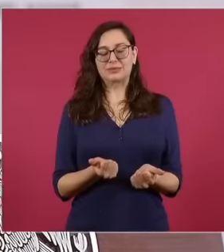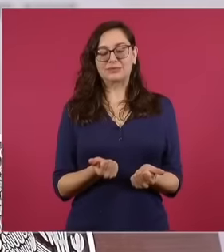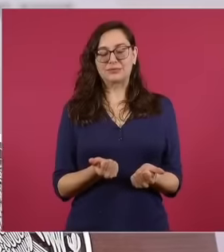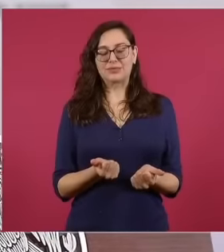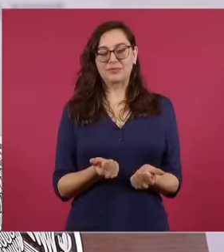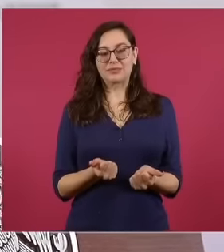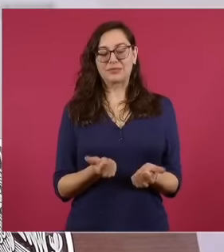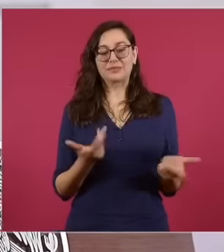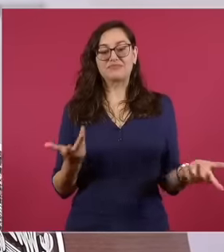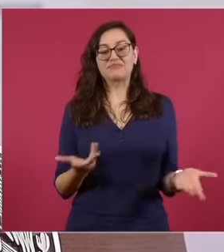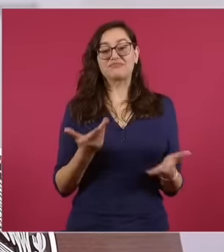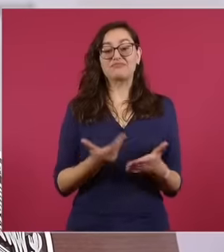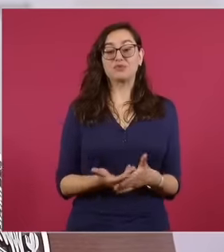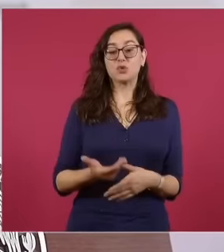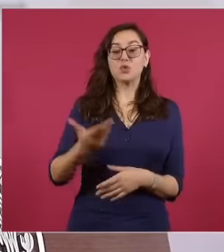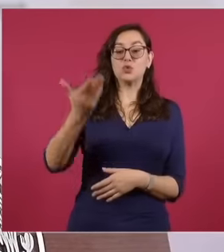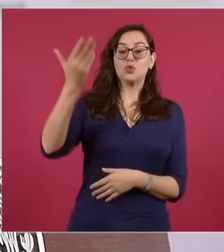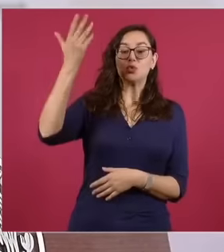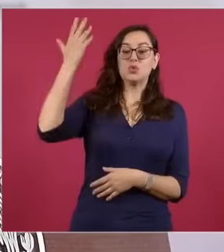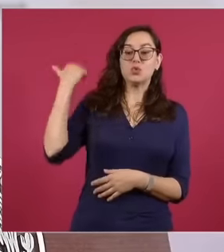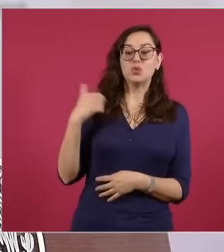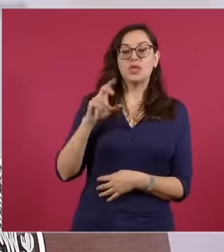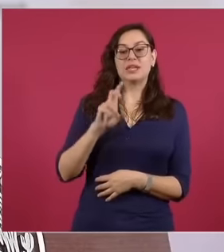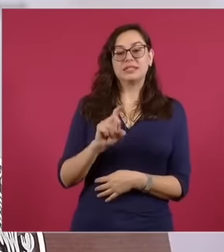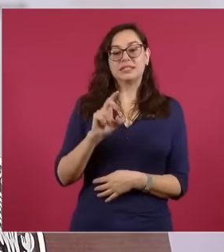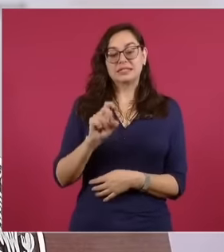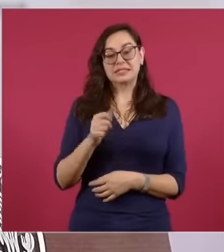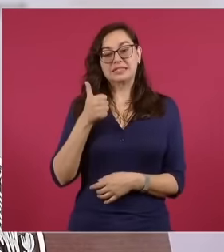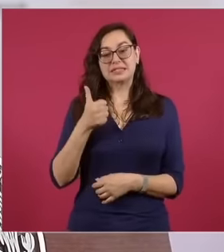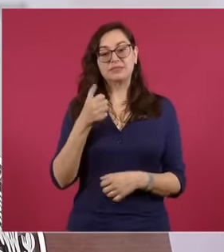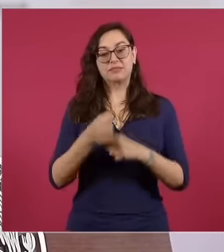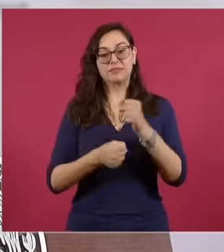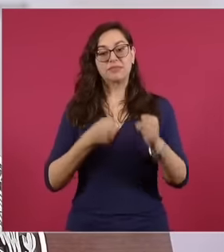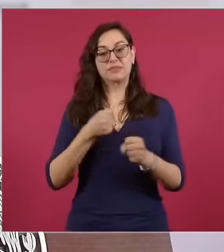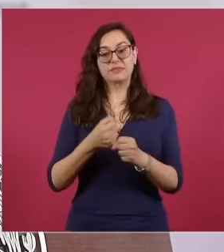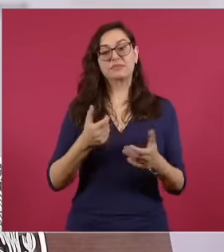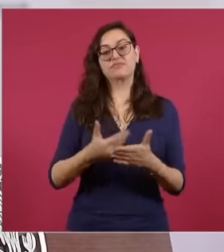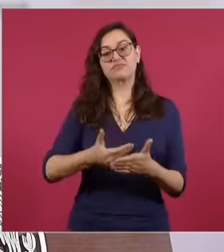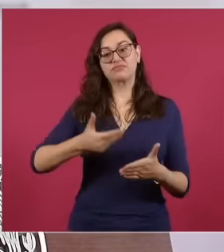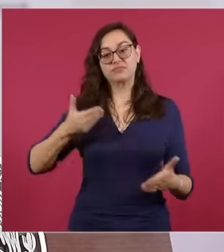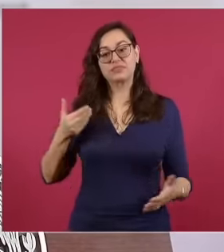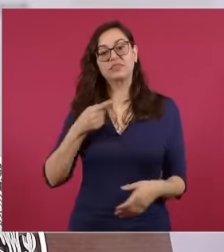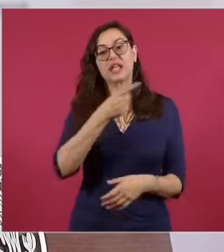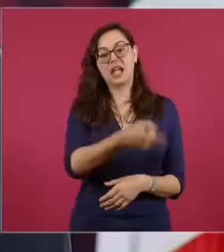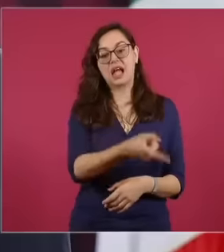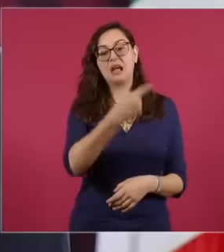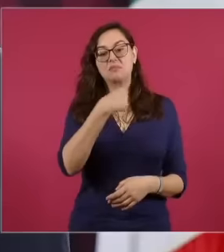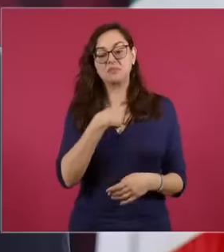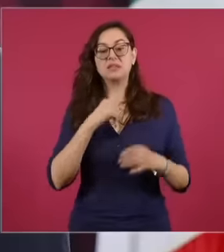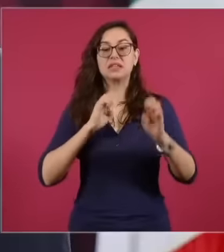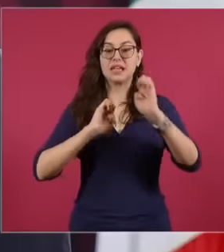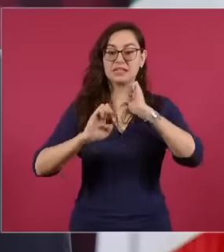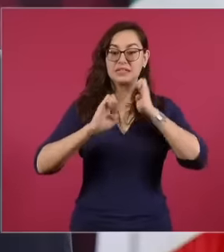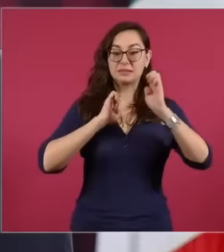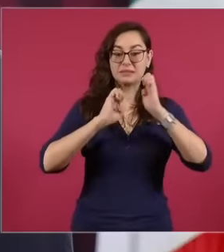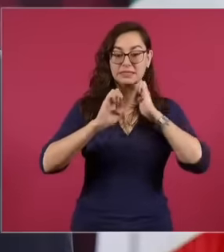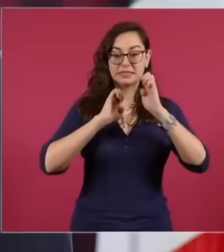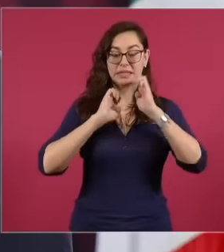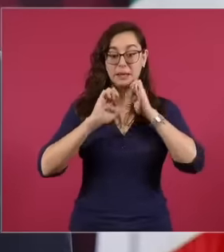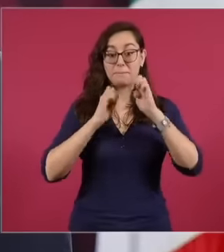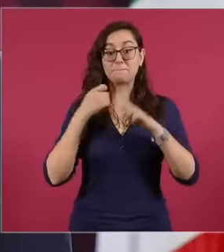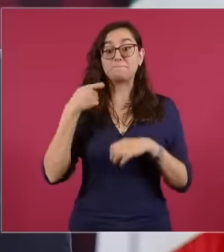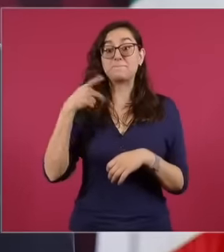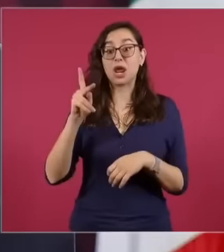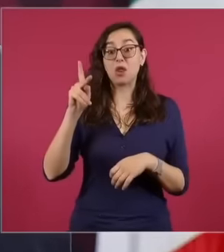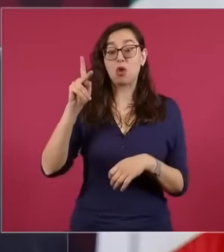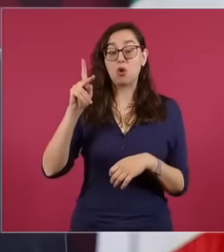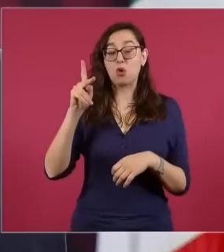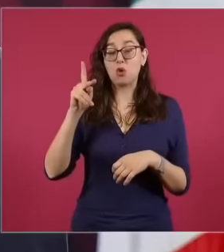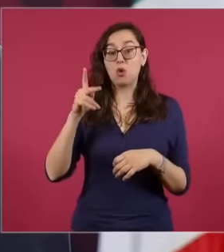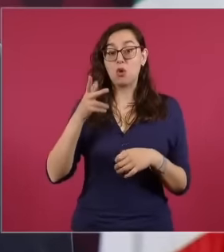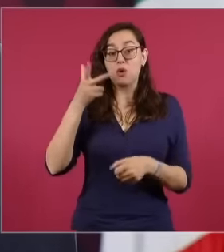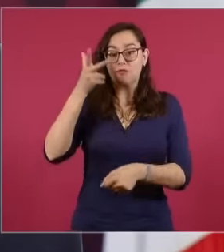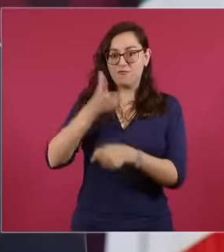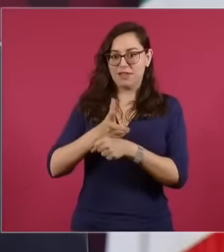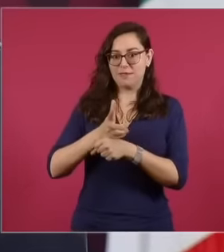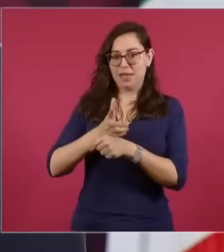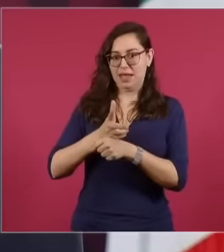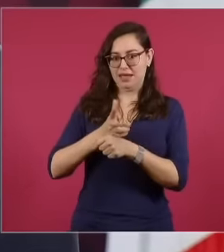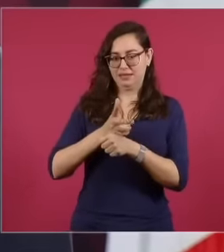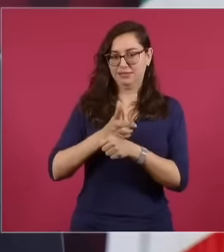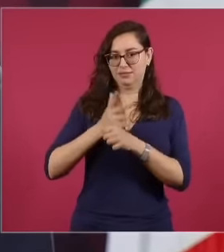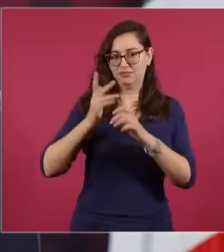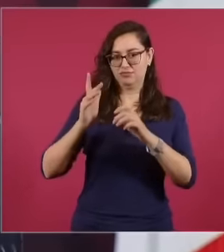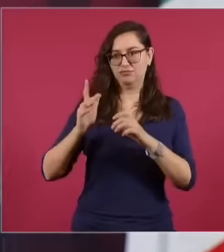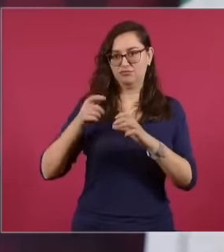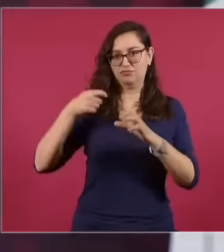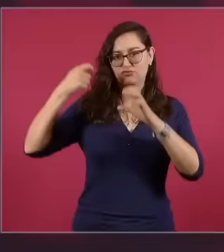36 years ago he did a recorded interview with me when I was starting to fight